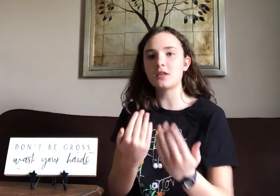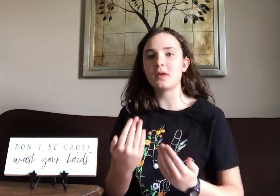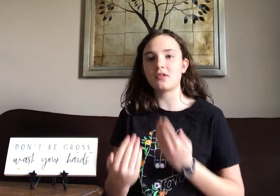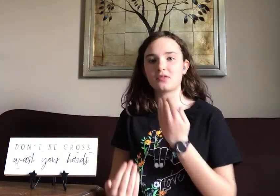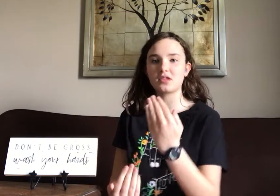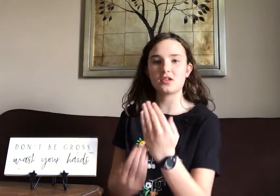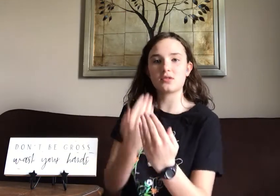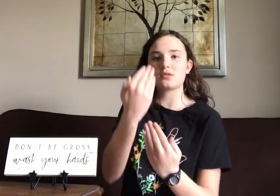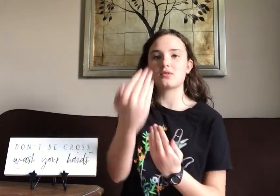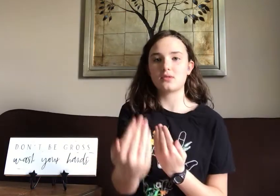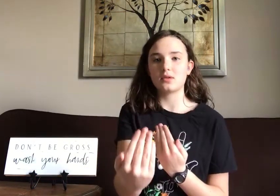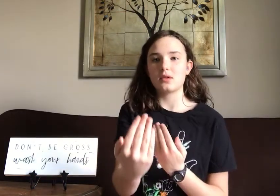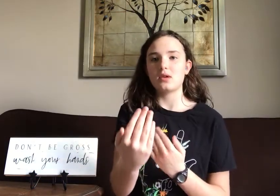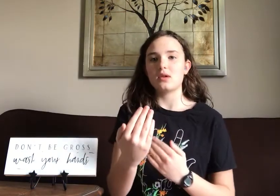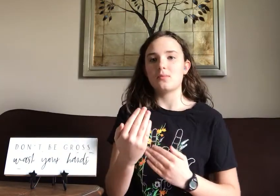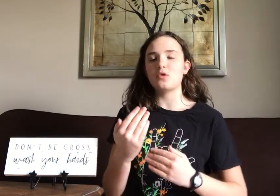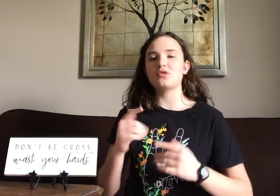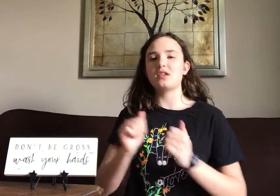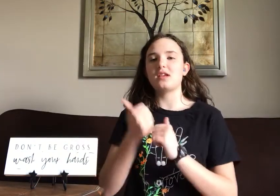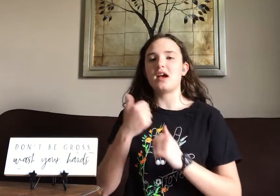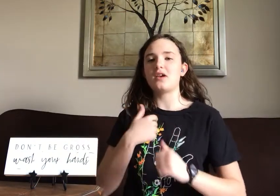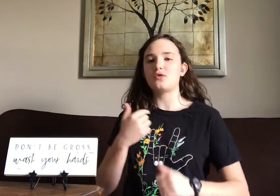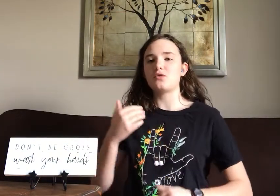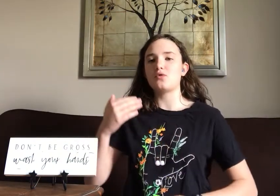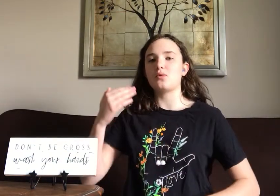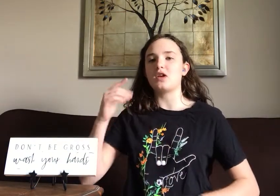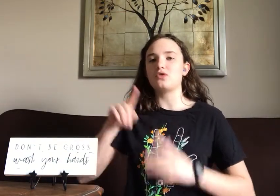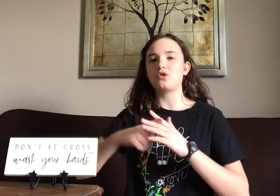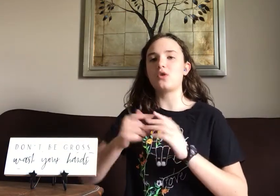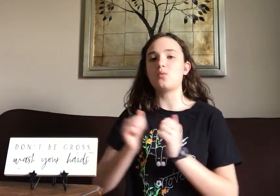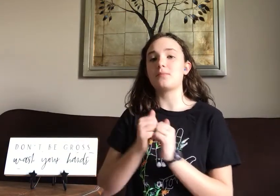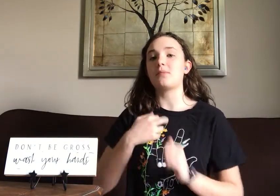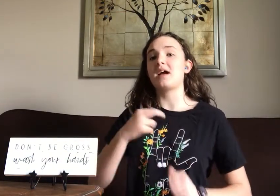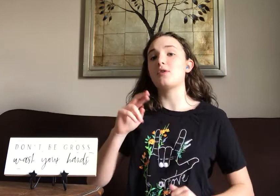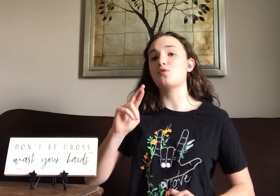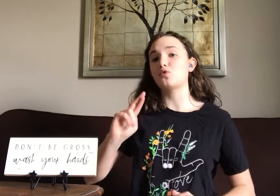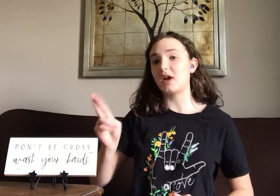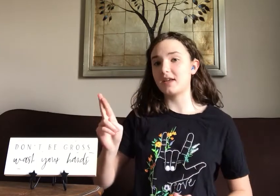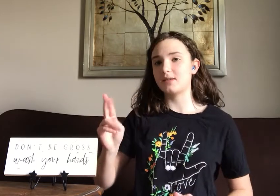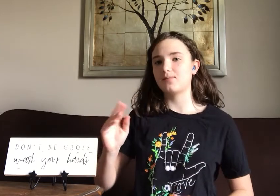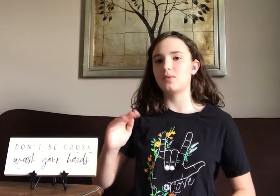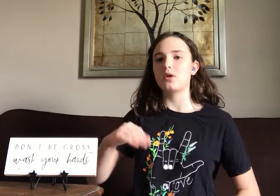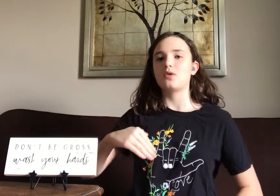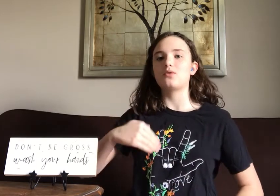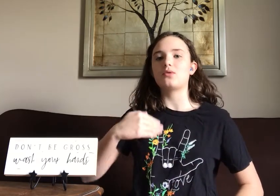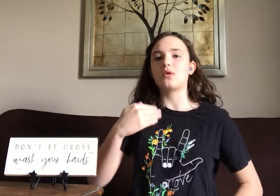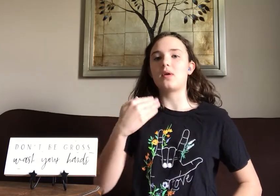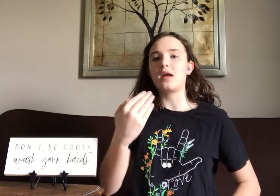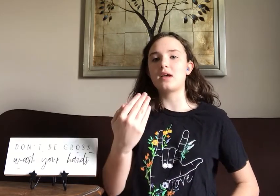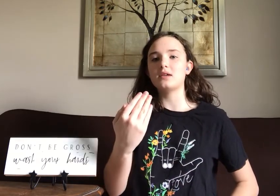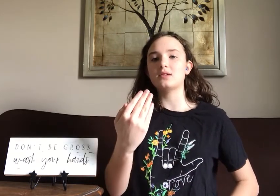It doesn’t matter , mostly I start with my right.